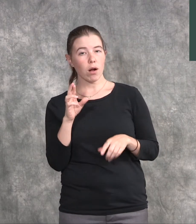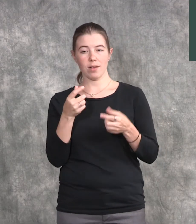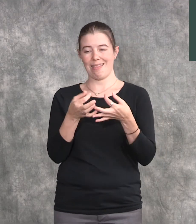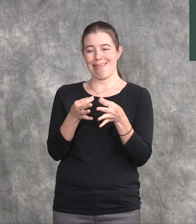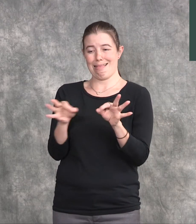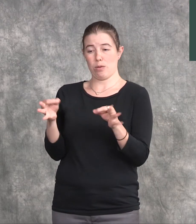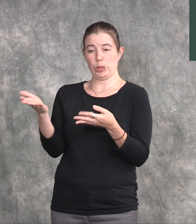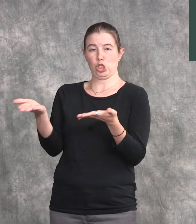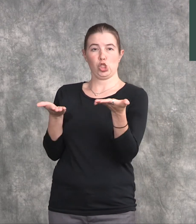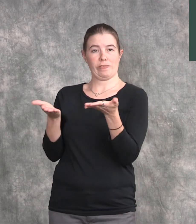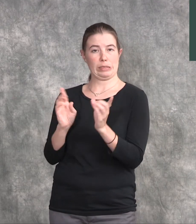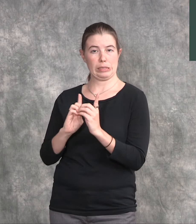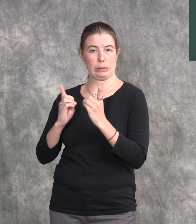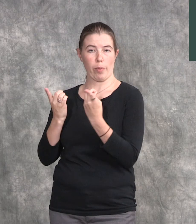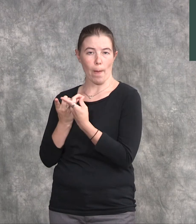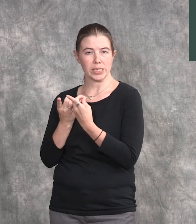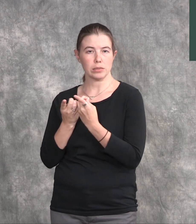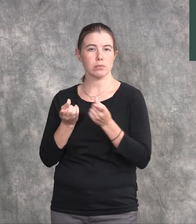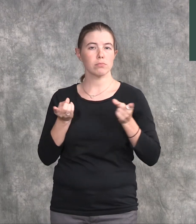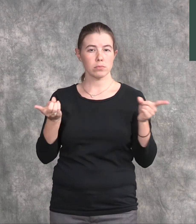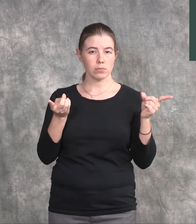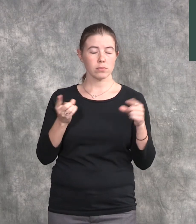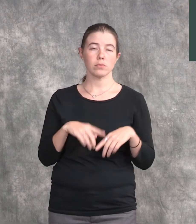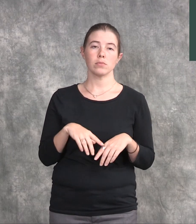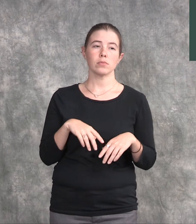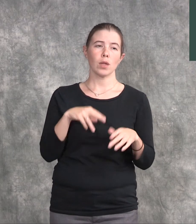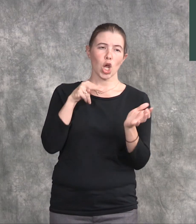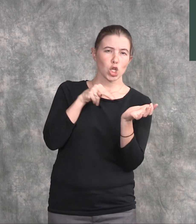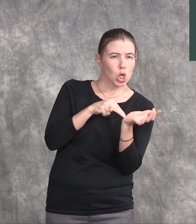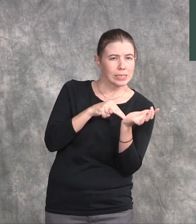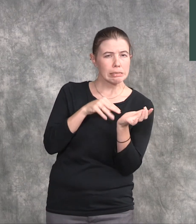or at the language services department.